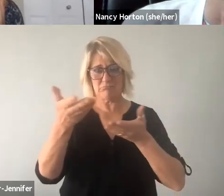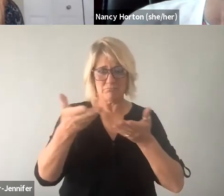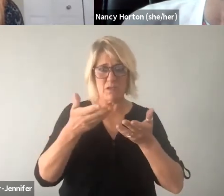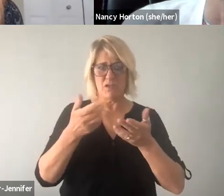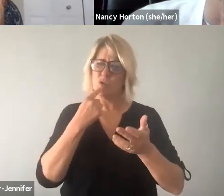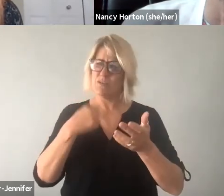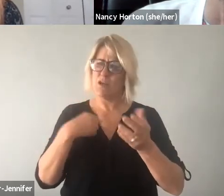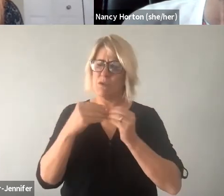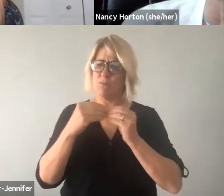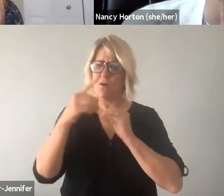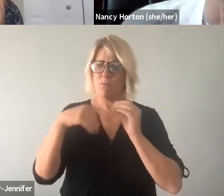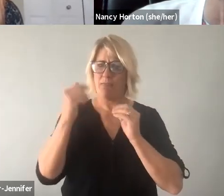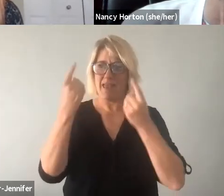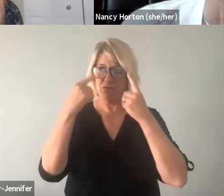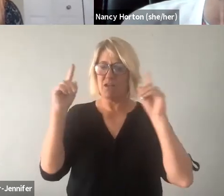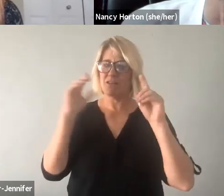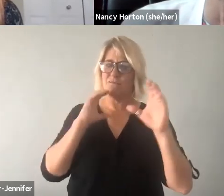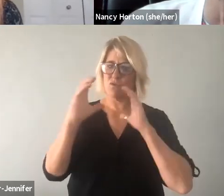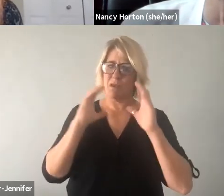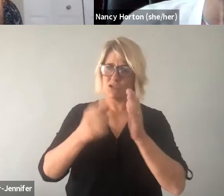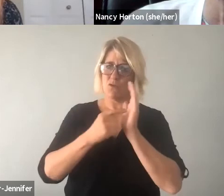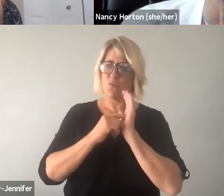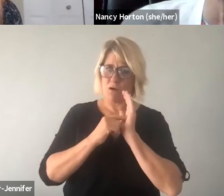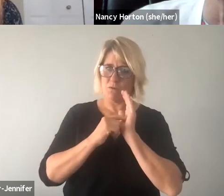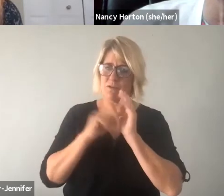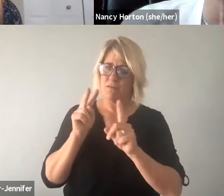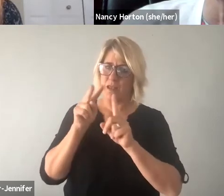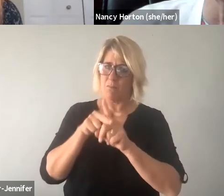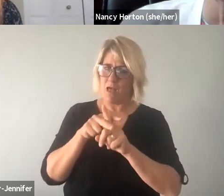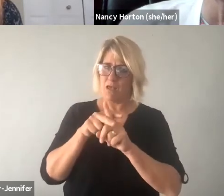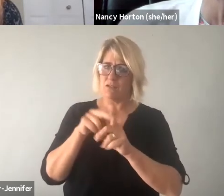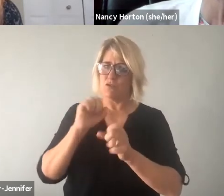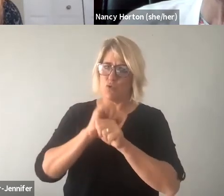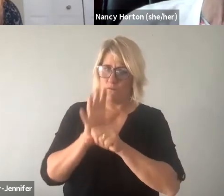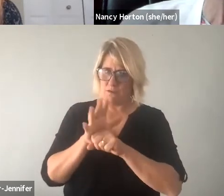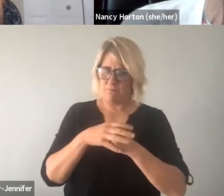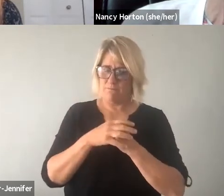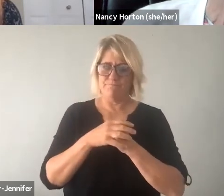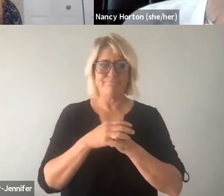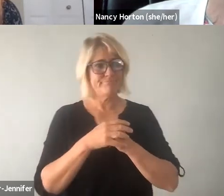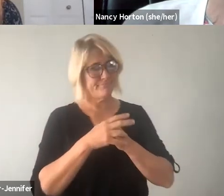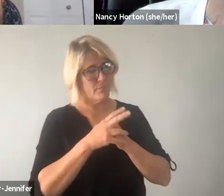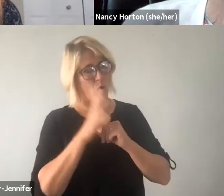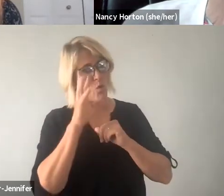individuals using telecommunications relay service. Tell me a little bit